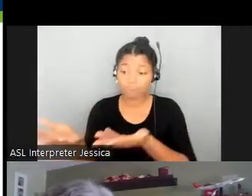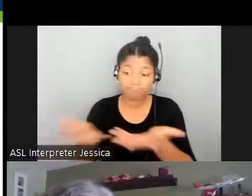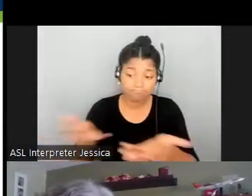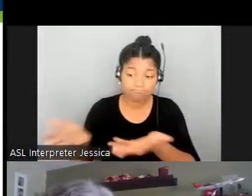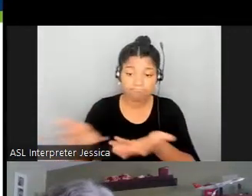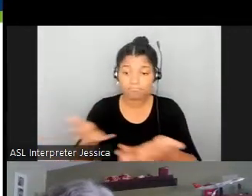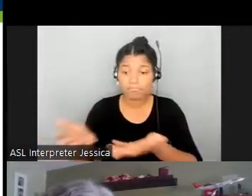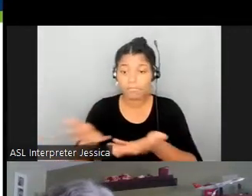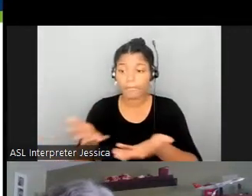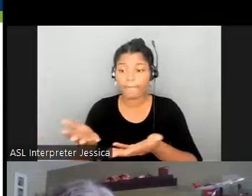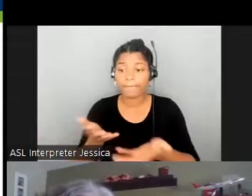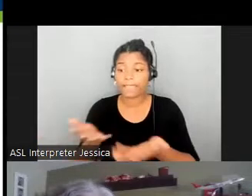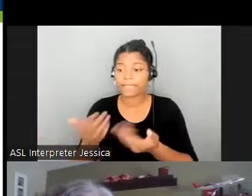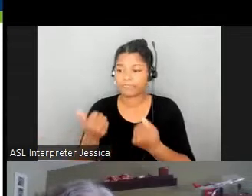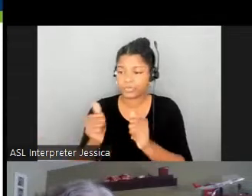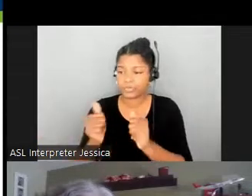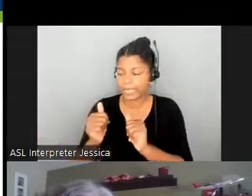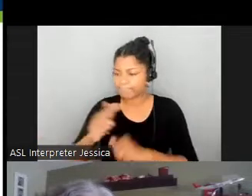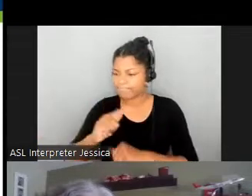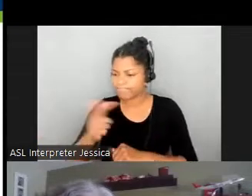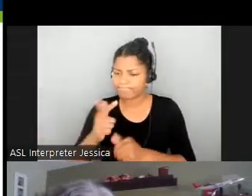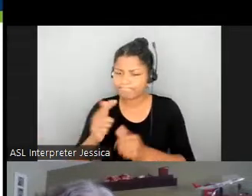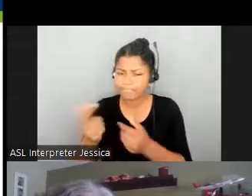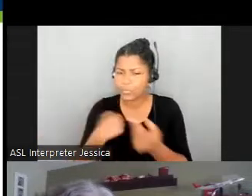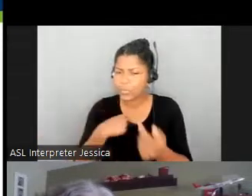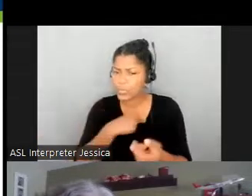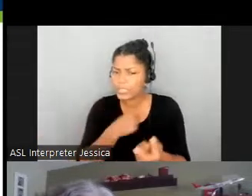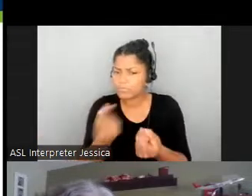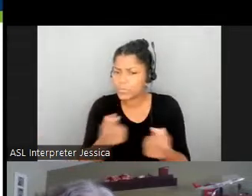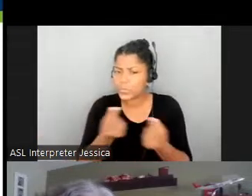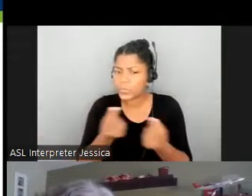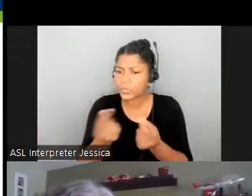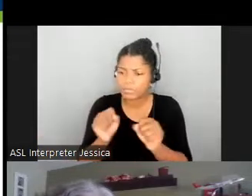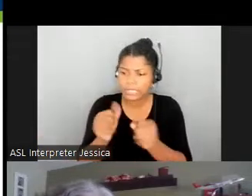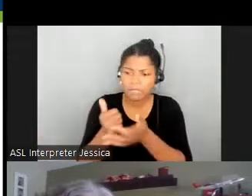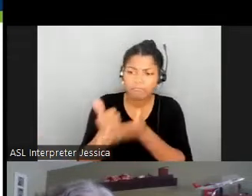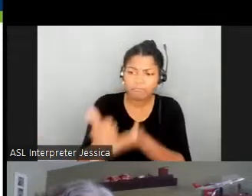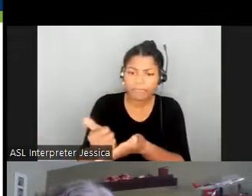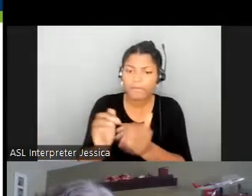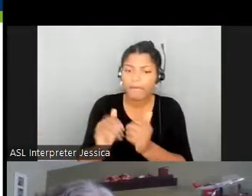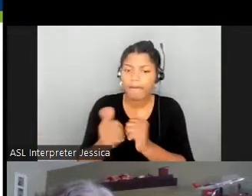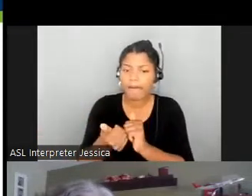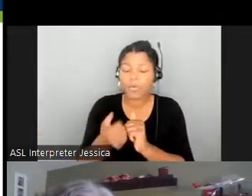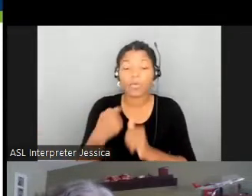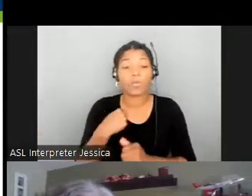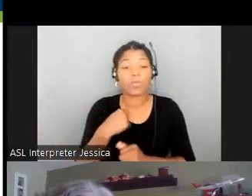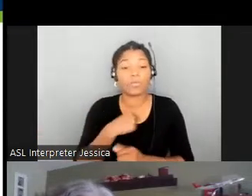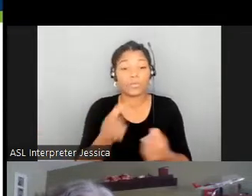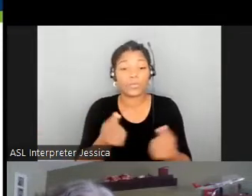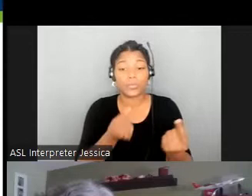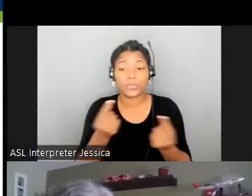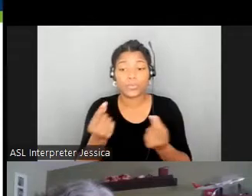we would talk about what they could do, and basically what we did was we would do an assessment.